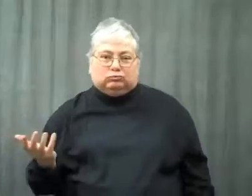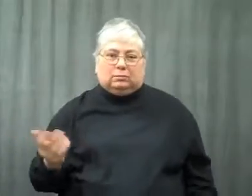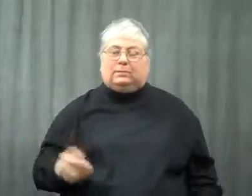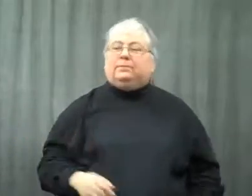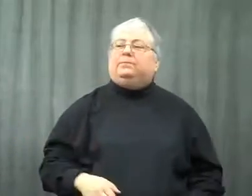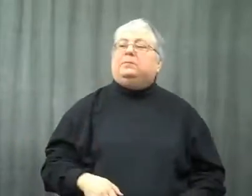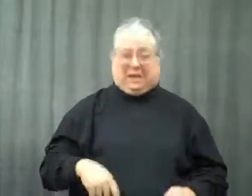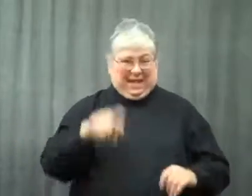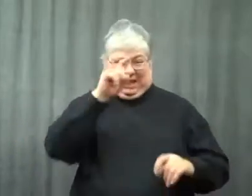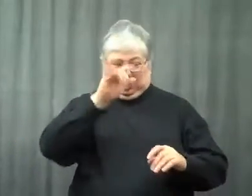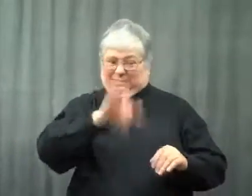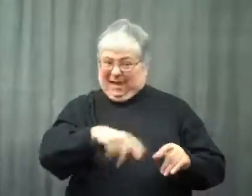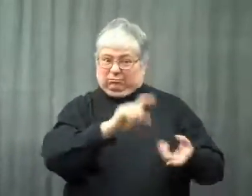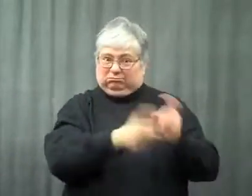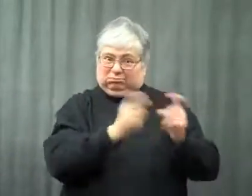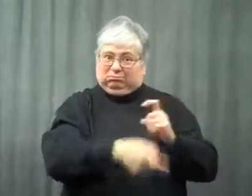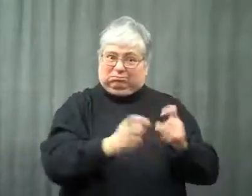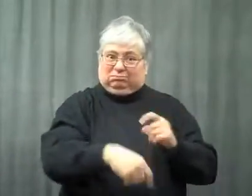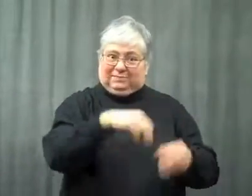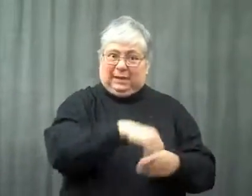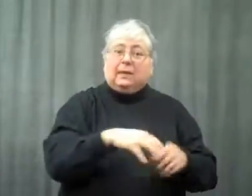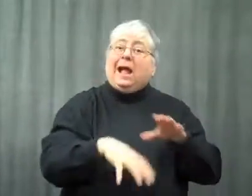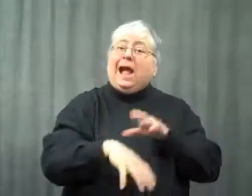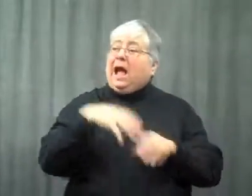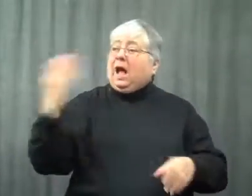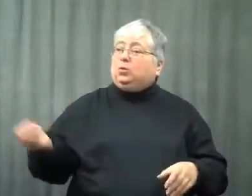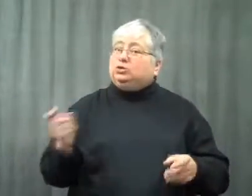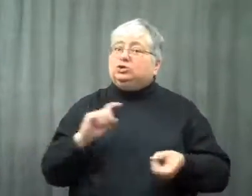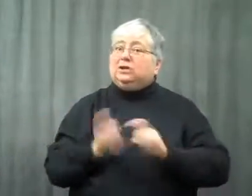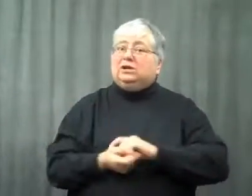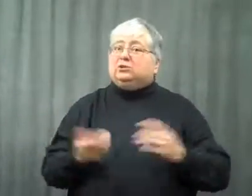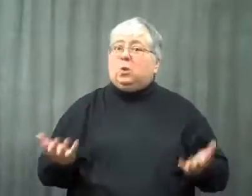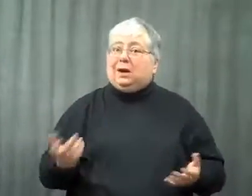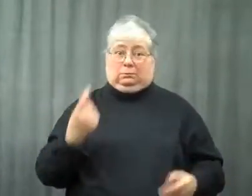What changes have occurred outside of Egypt?